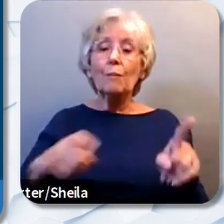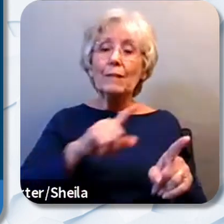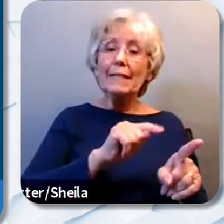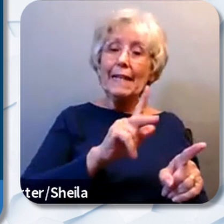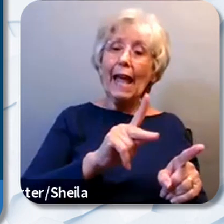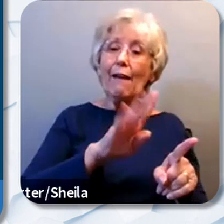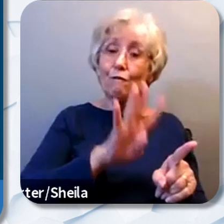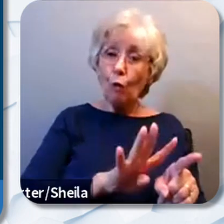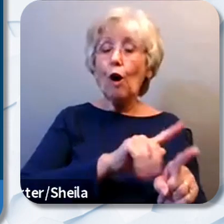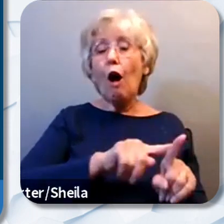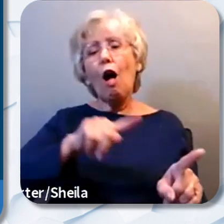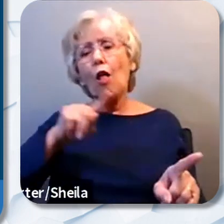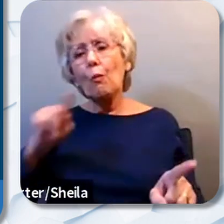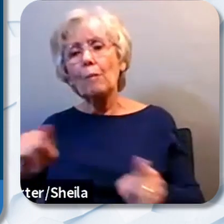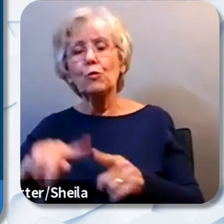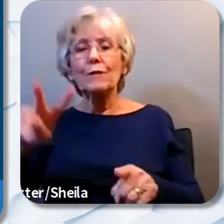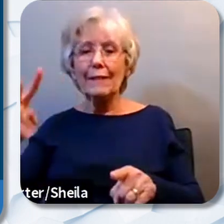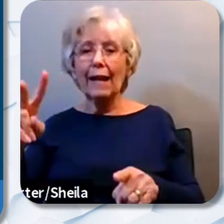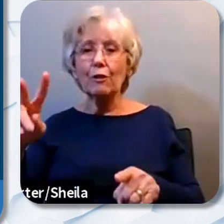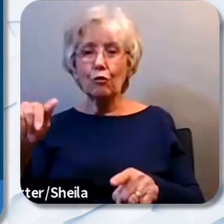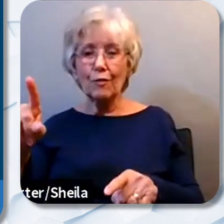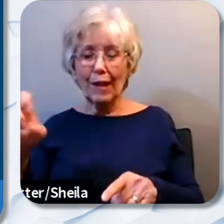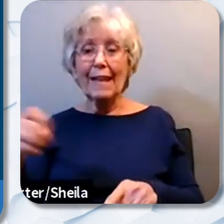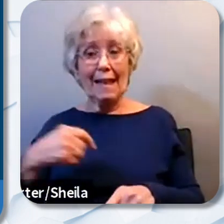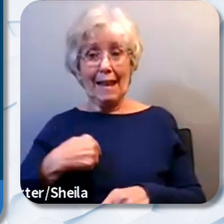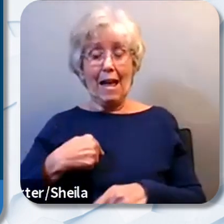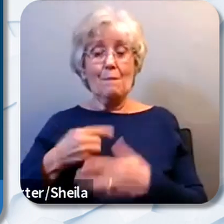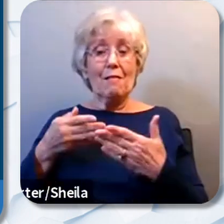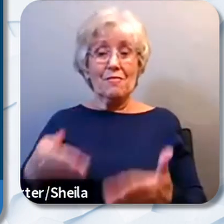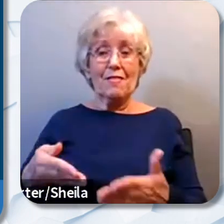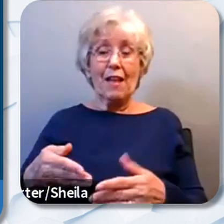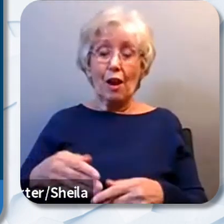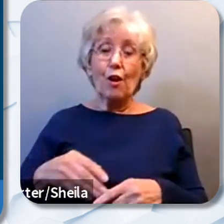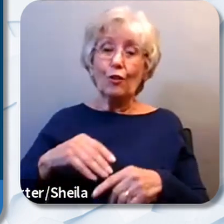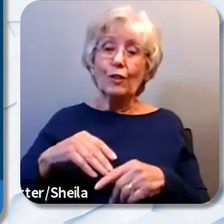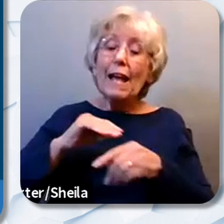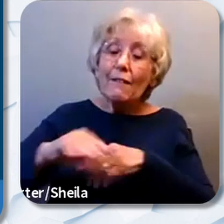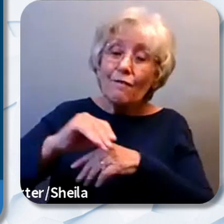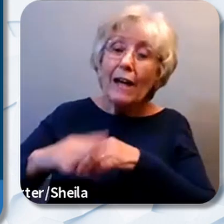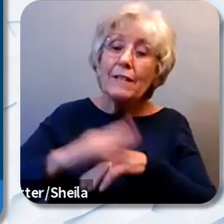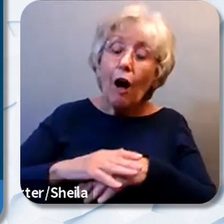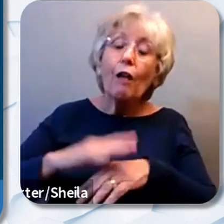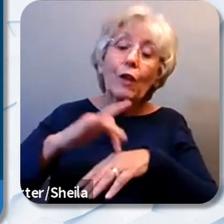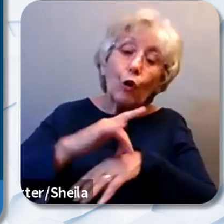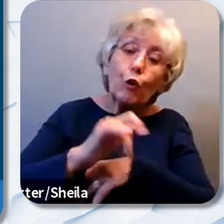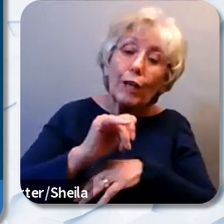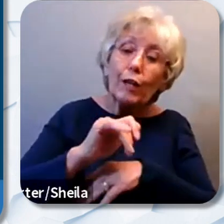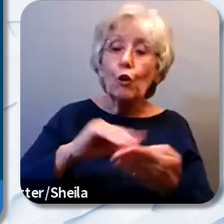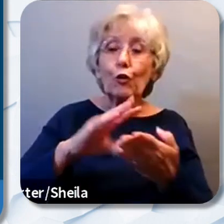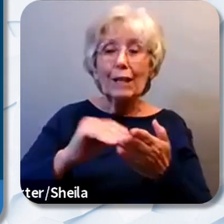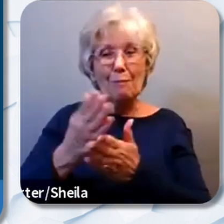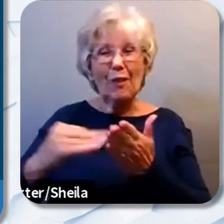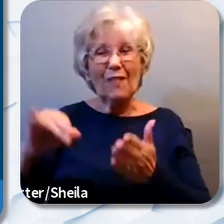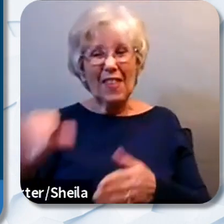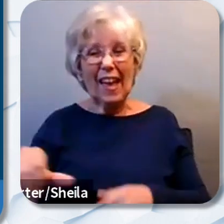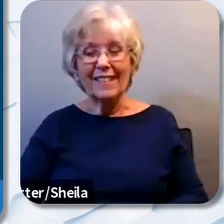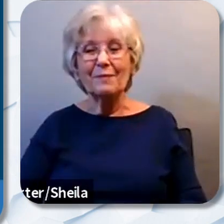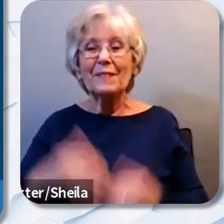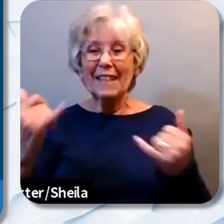to second grade and I sit at the table advising on the early learning side of it. Sheila Self: